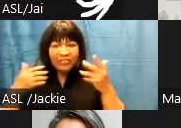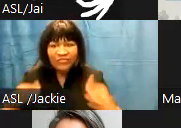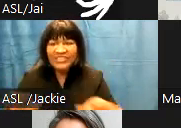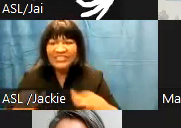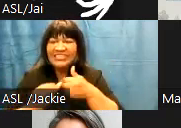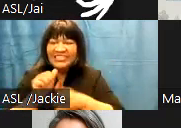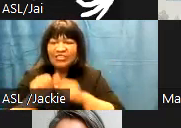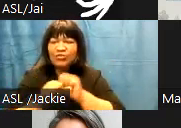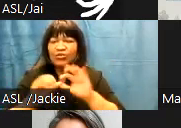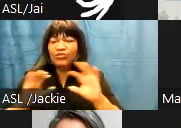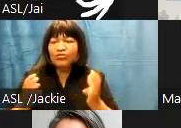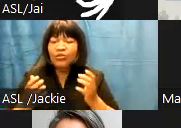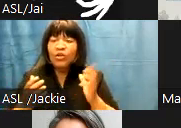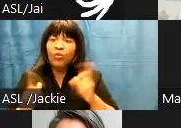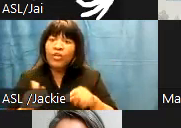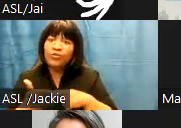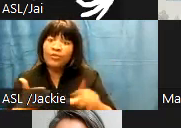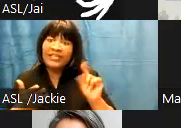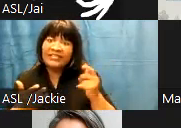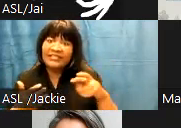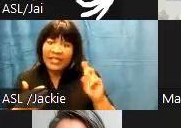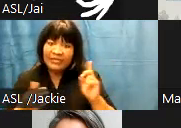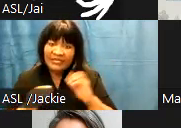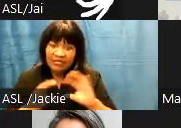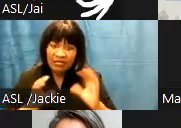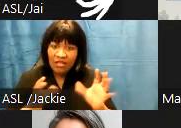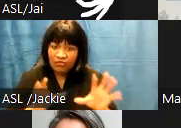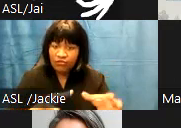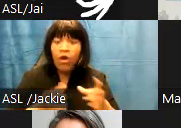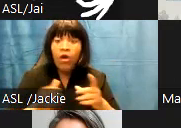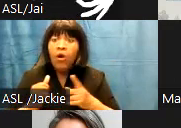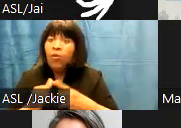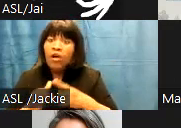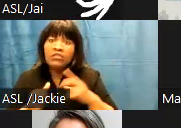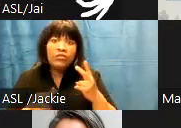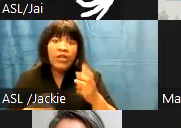group where stipends are paid or once or twice a year for groups that are ongoing.